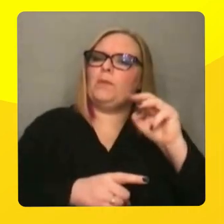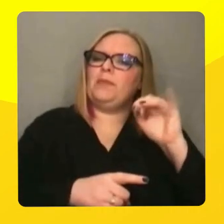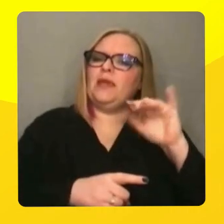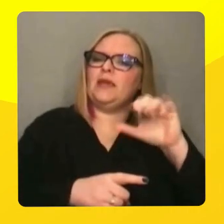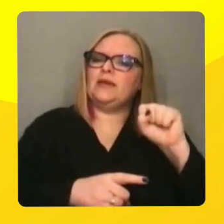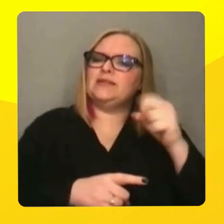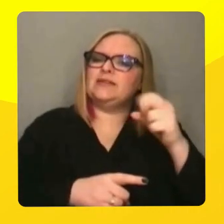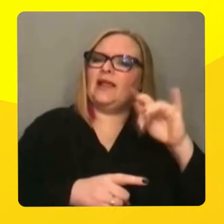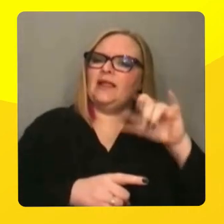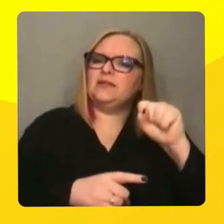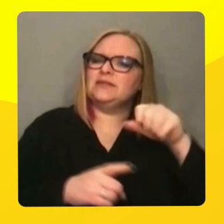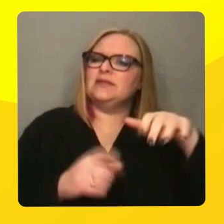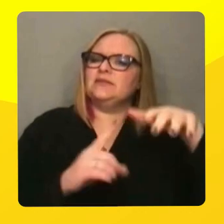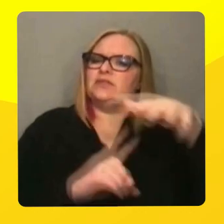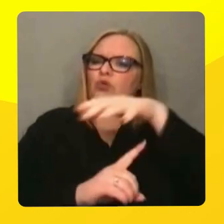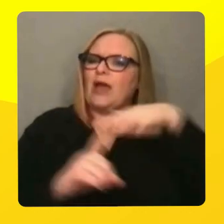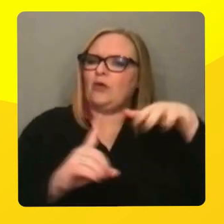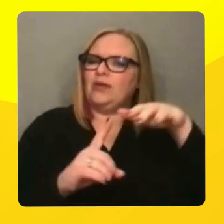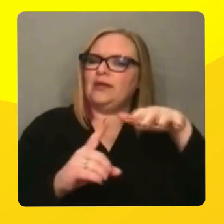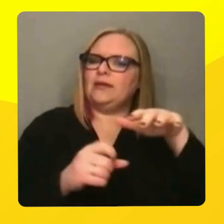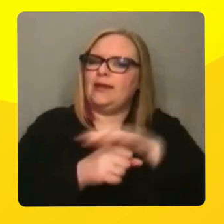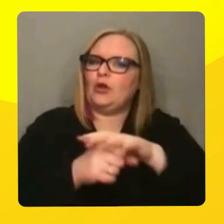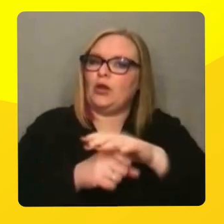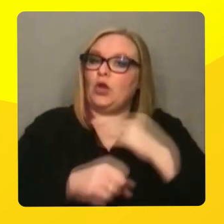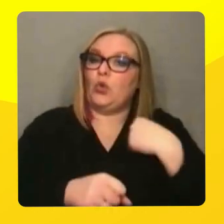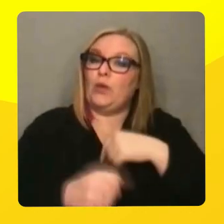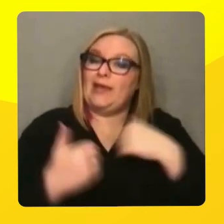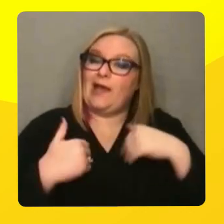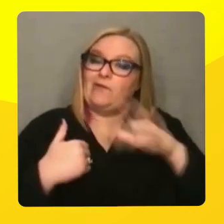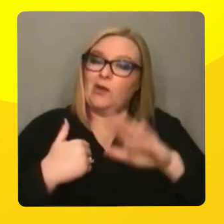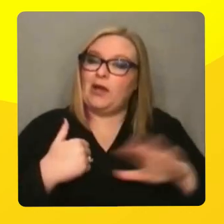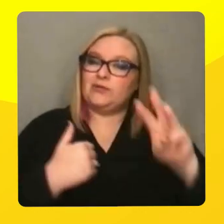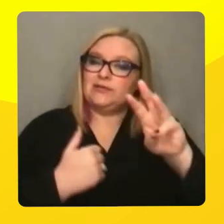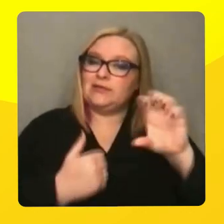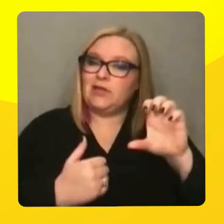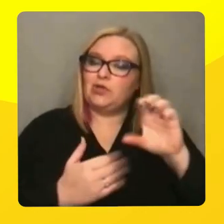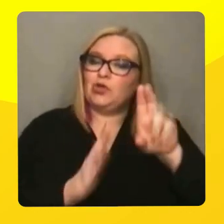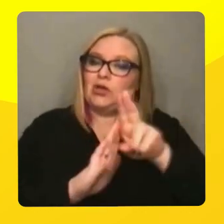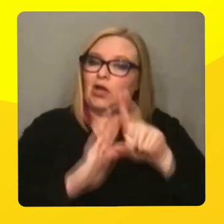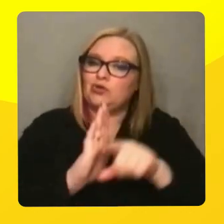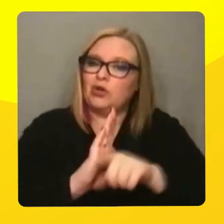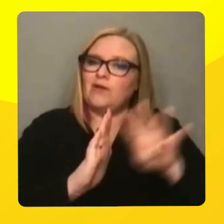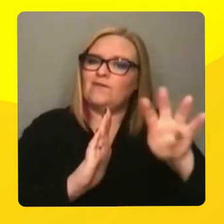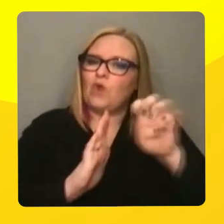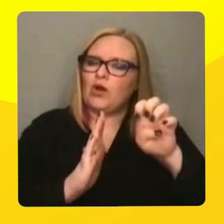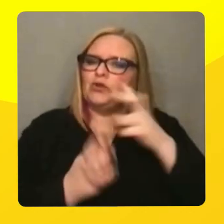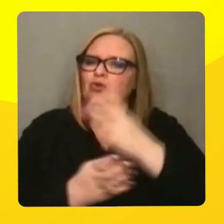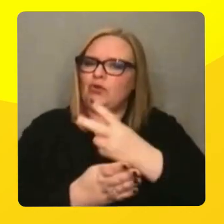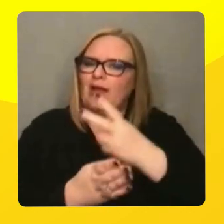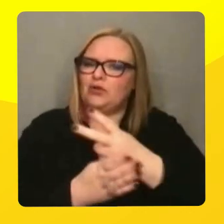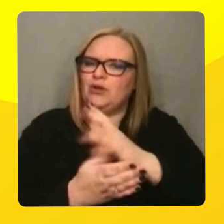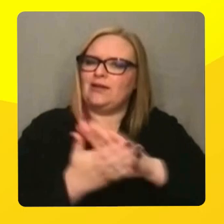Well, at Dominguez Hills, we have about 600 undergraduates and 400 graduate students in the College of Education who were directly impacting.